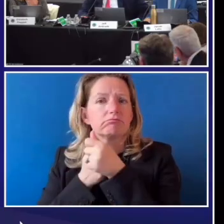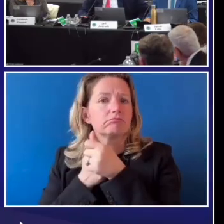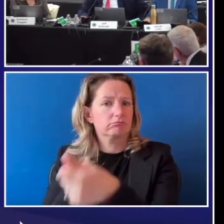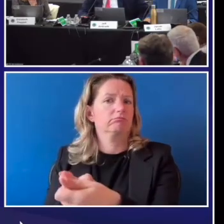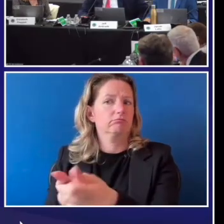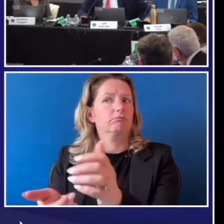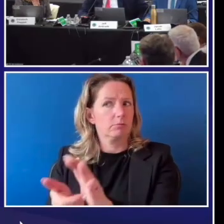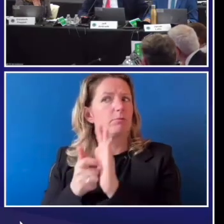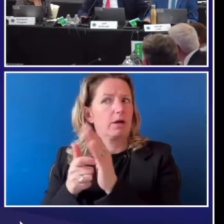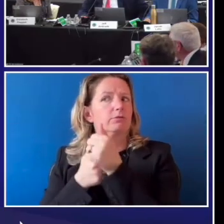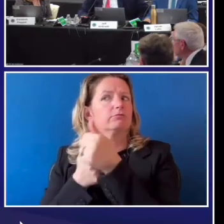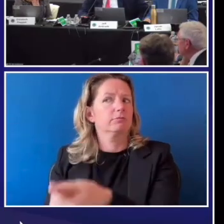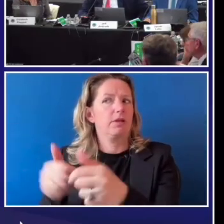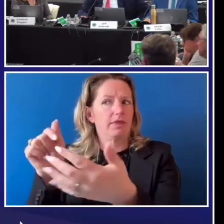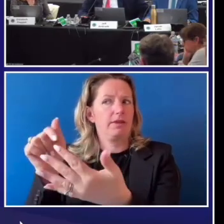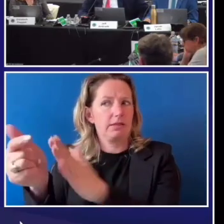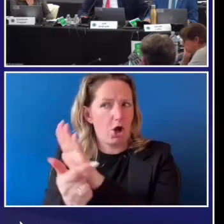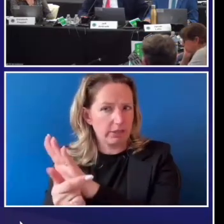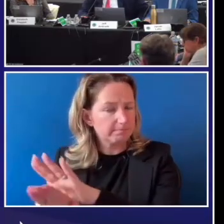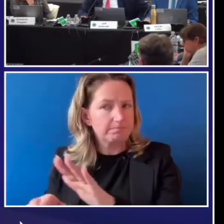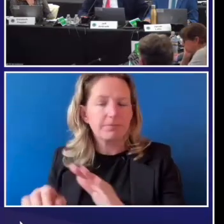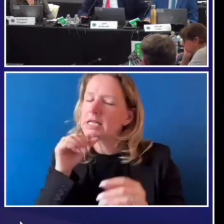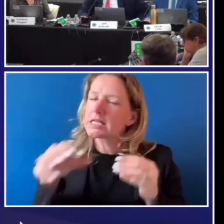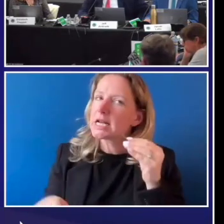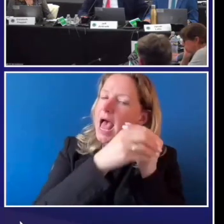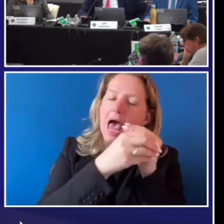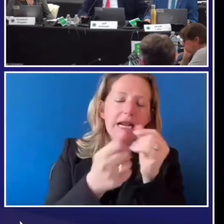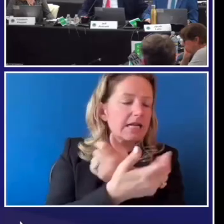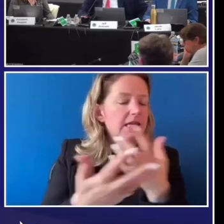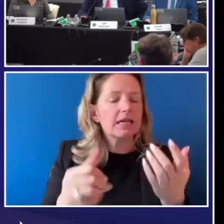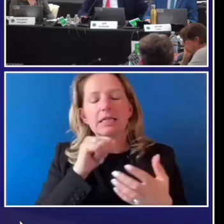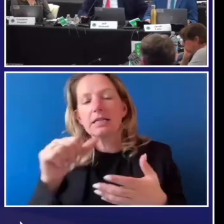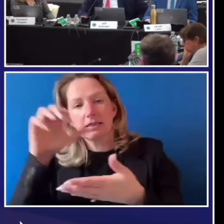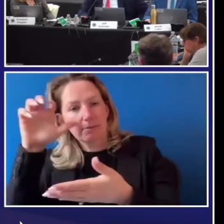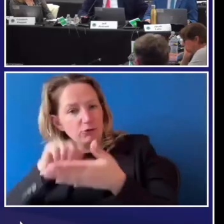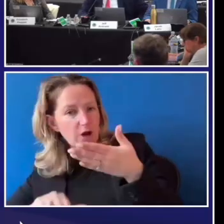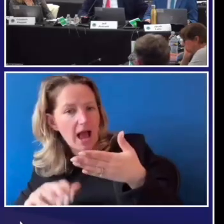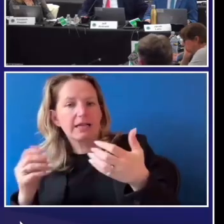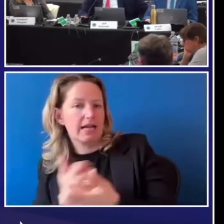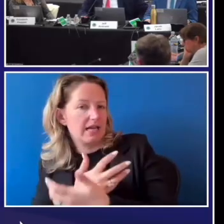doesn't subtract anything, but it, um, it, uh, what's institutions.